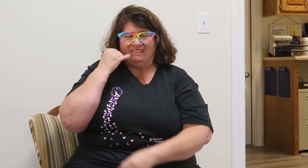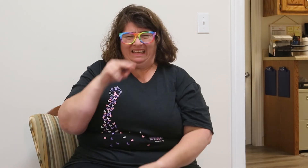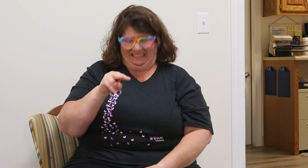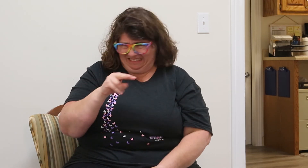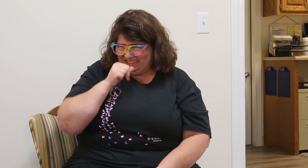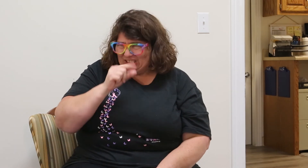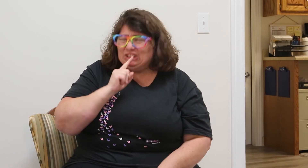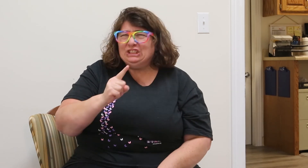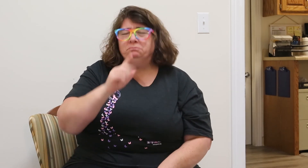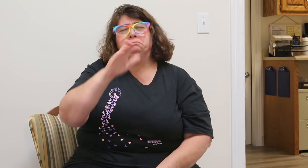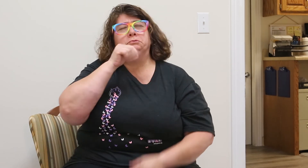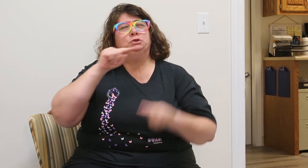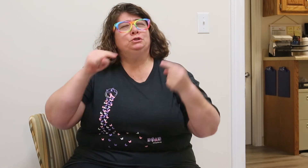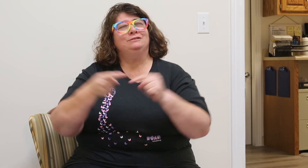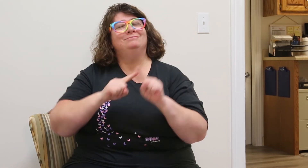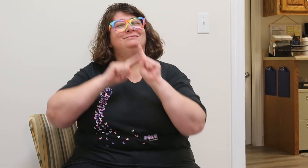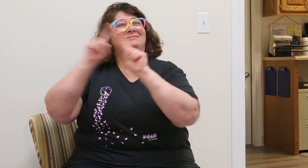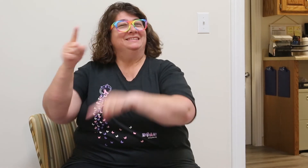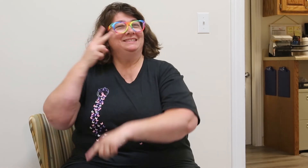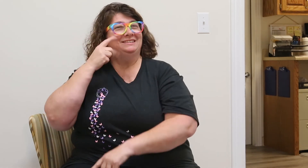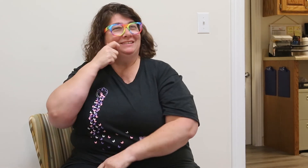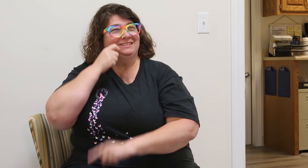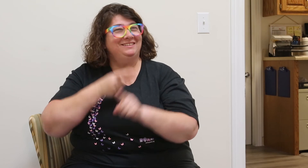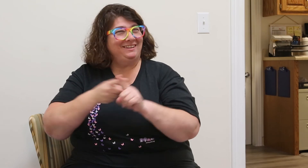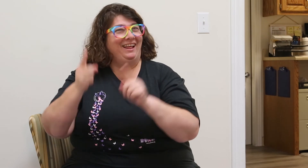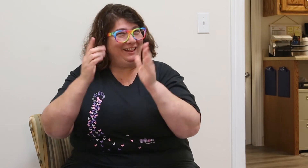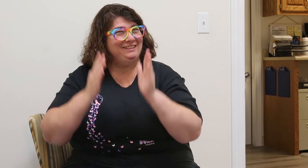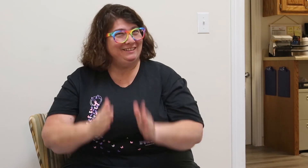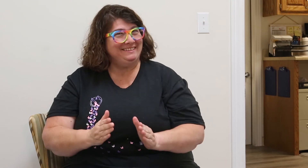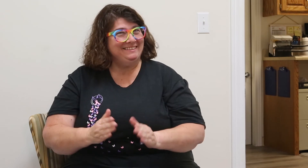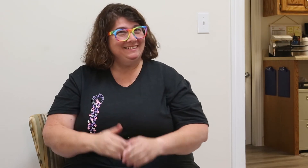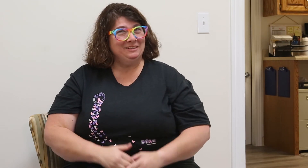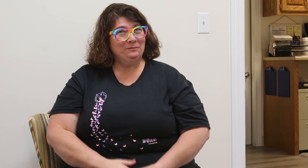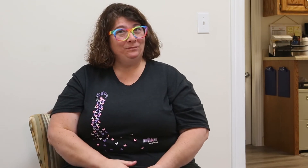If you are not sure, it wouldn’t hurt to go see a Dermatologist.